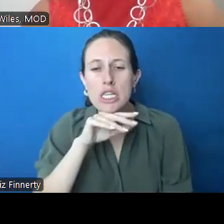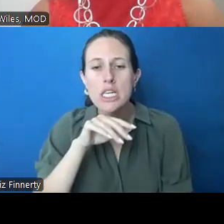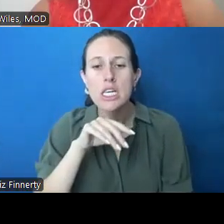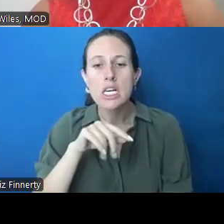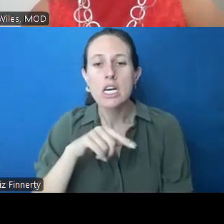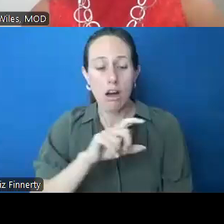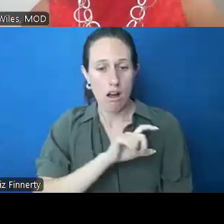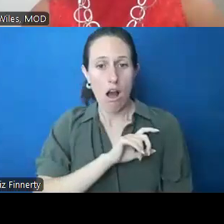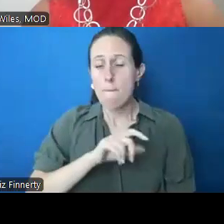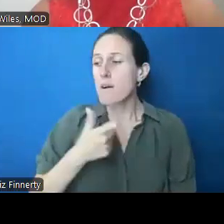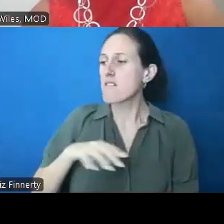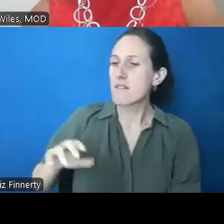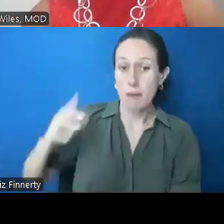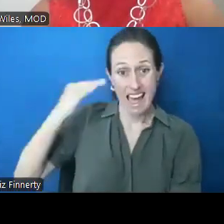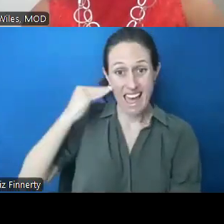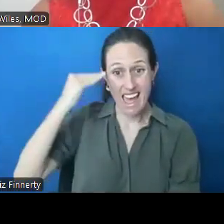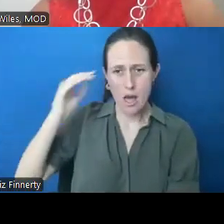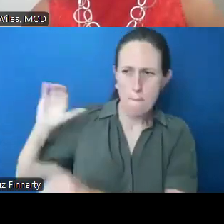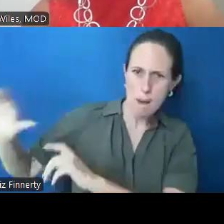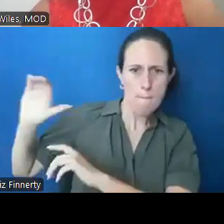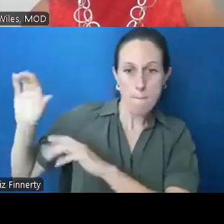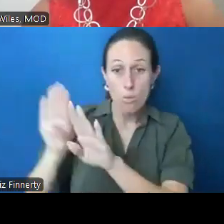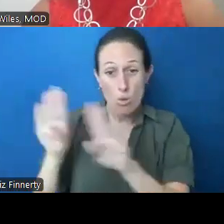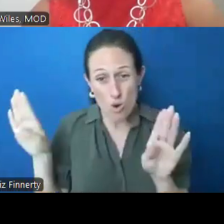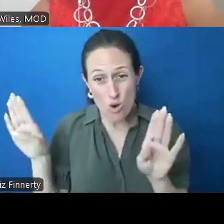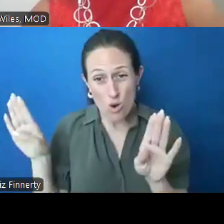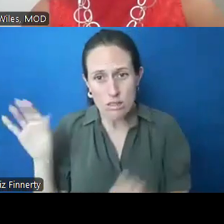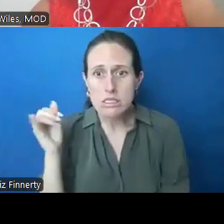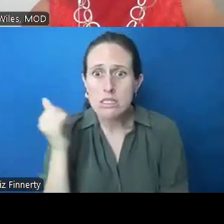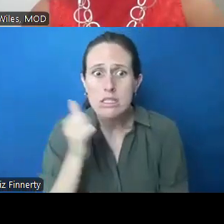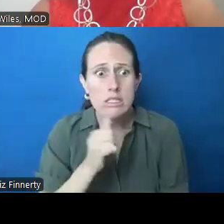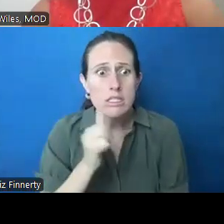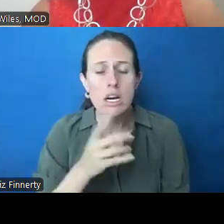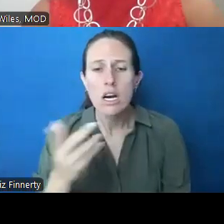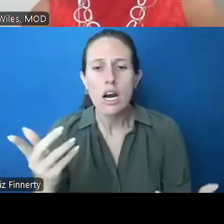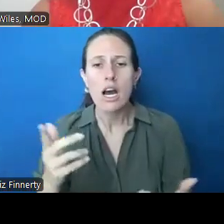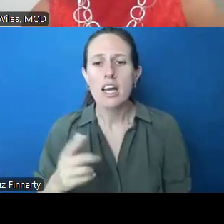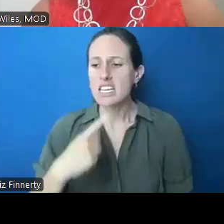he banged my head against the wall and said "This should teach disrespectful to a police you a lesson not to be